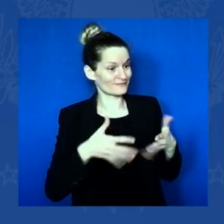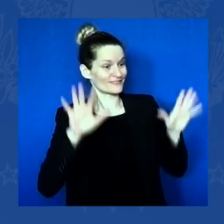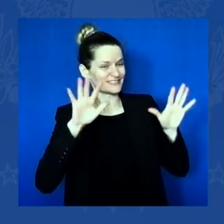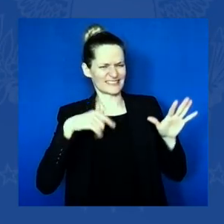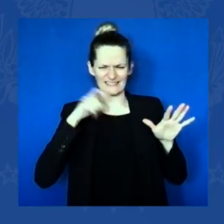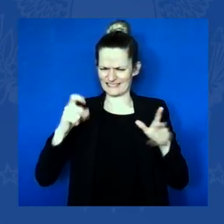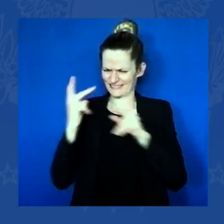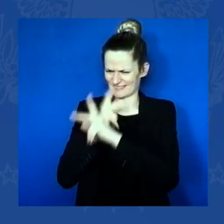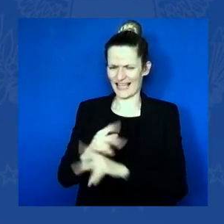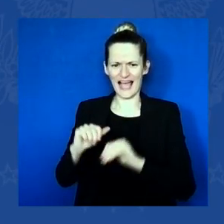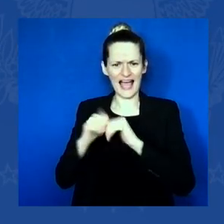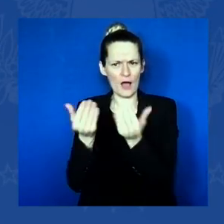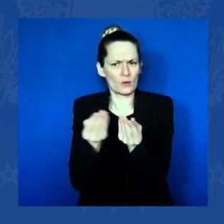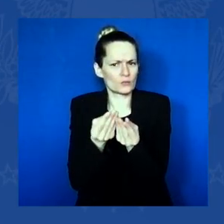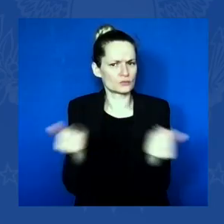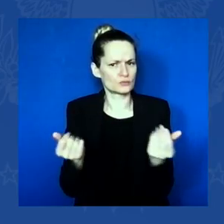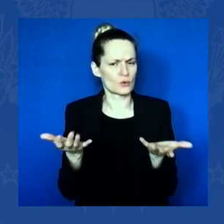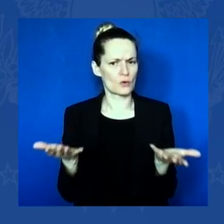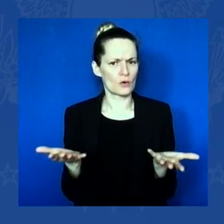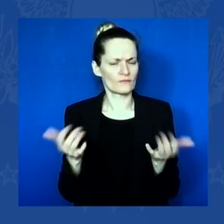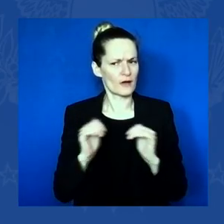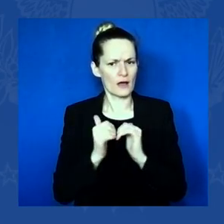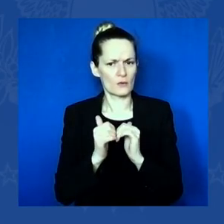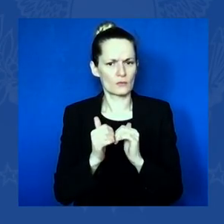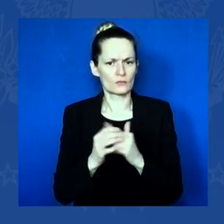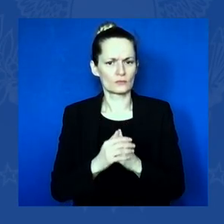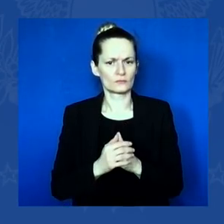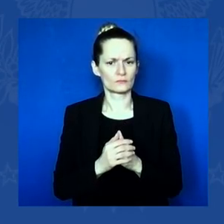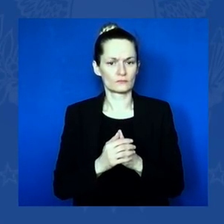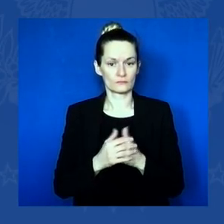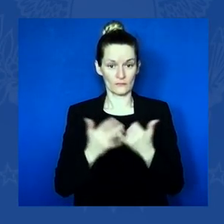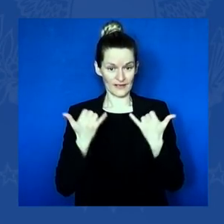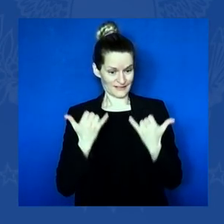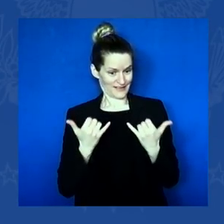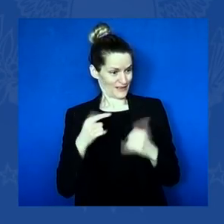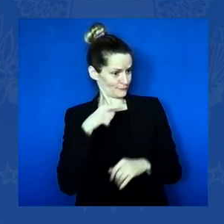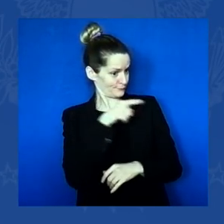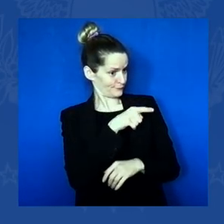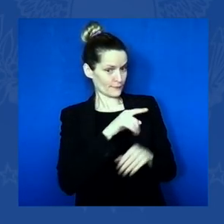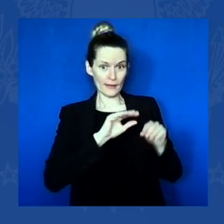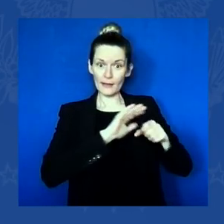But we have to take action now, together with our partners in the private sector,